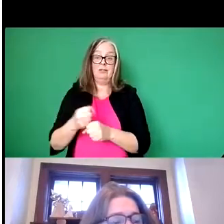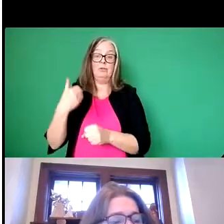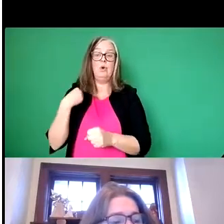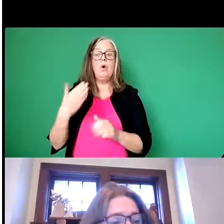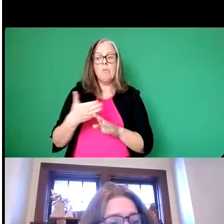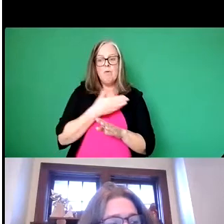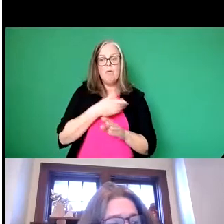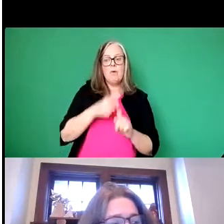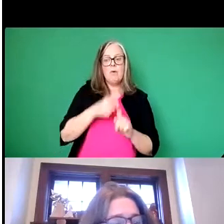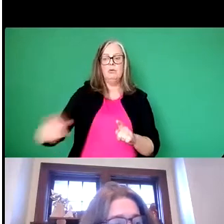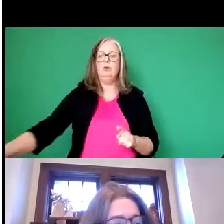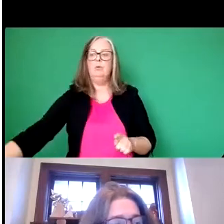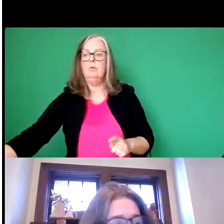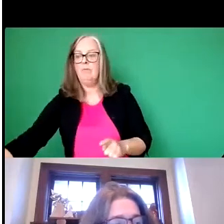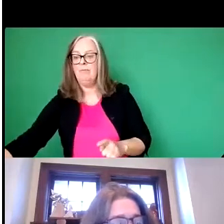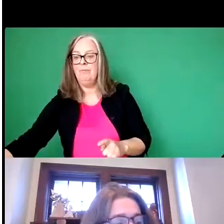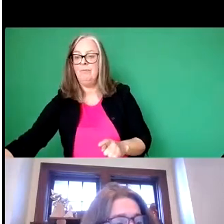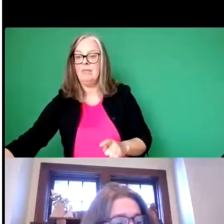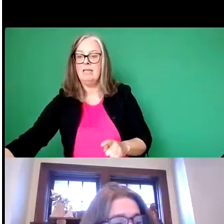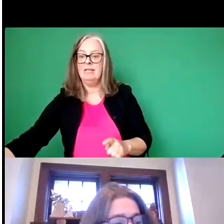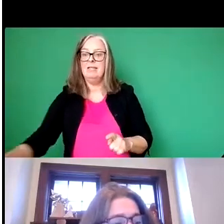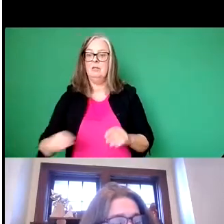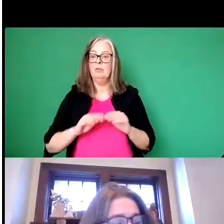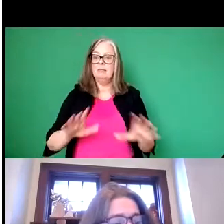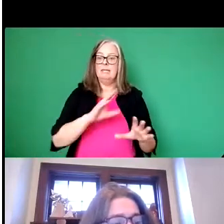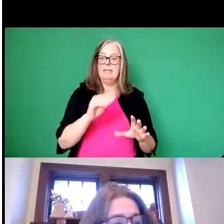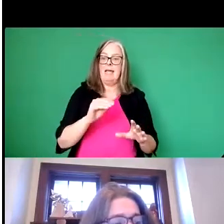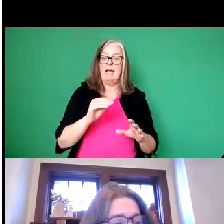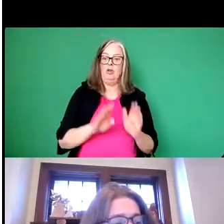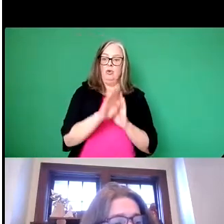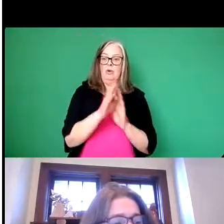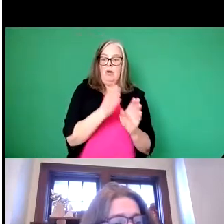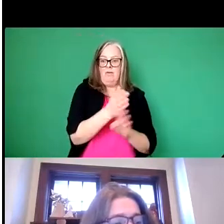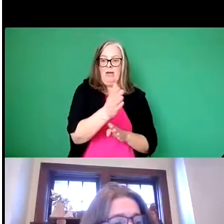and now in conservation and climate prior to joining government bill spent 10 years of his